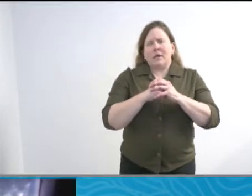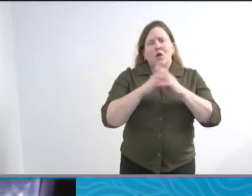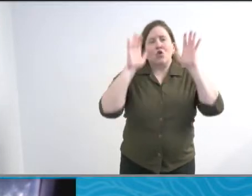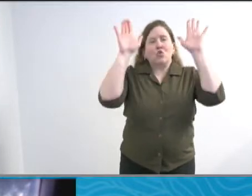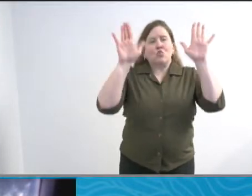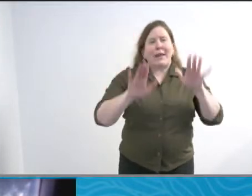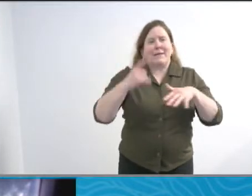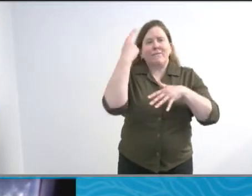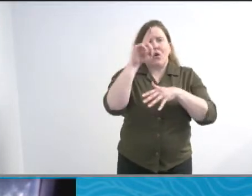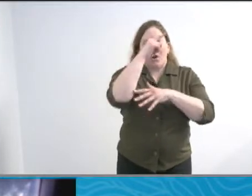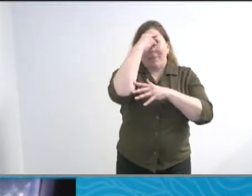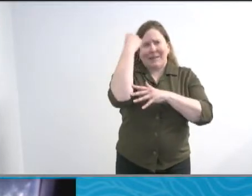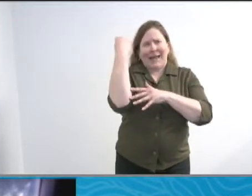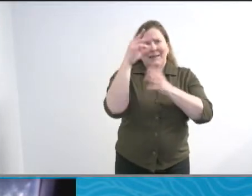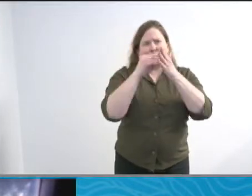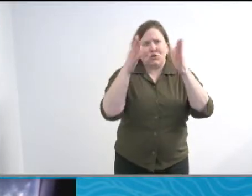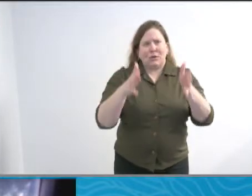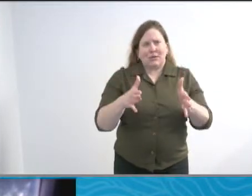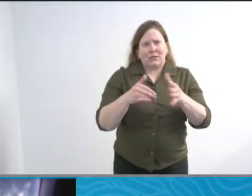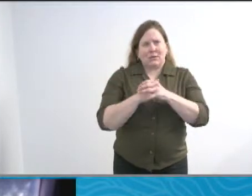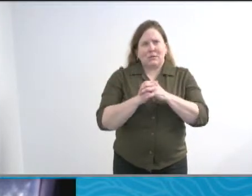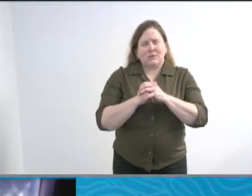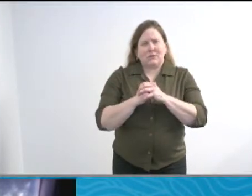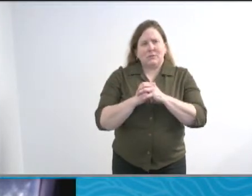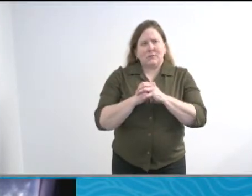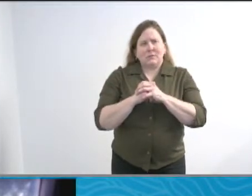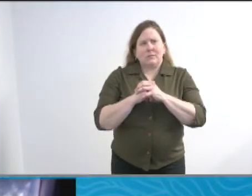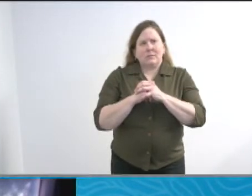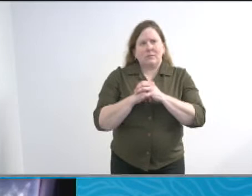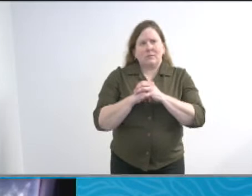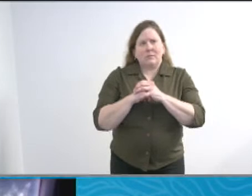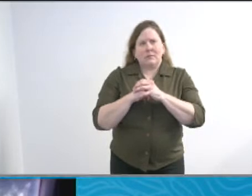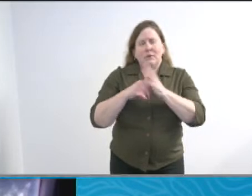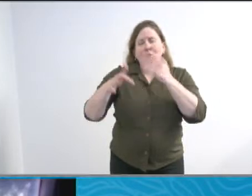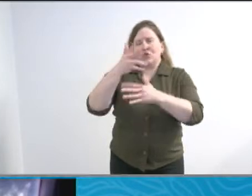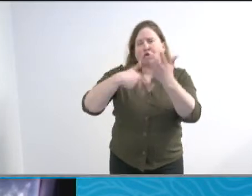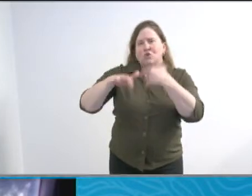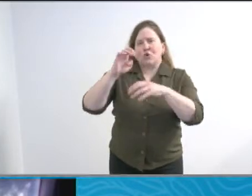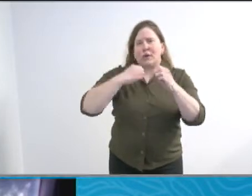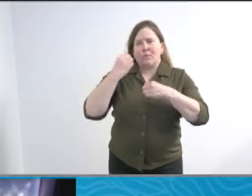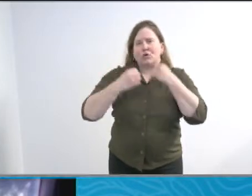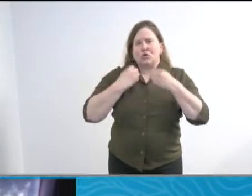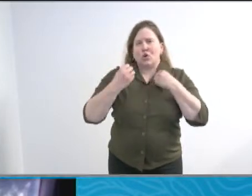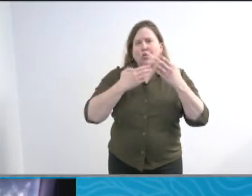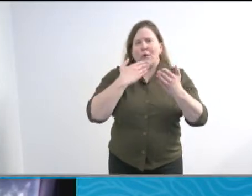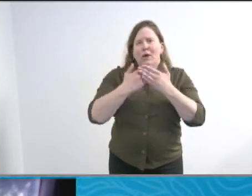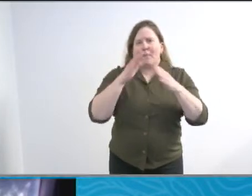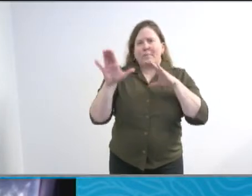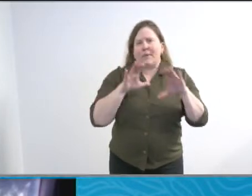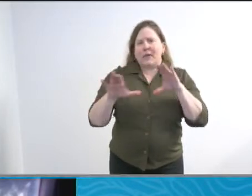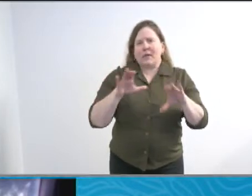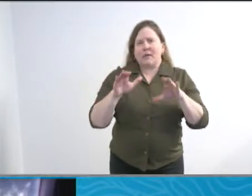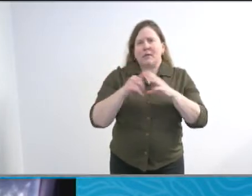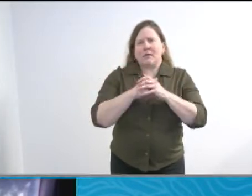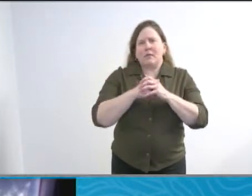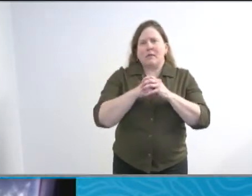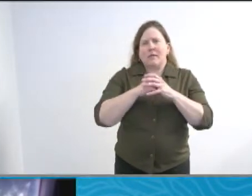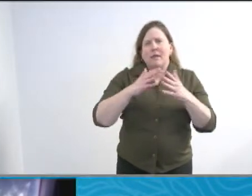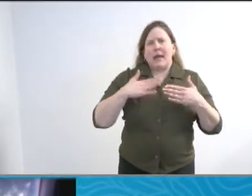we look forward to discussing not only the social emotional wellbeing, but also having for our parents, you know,